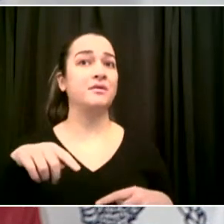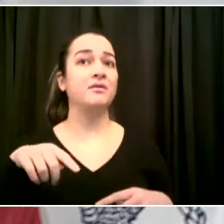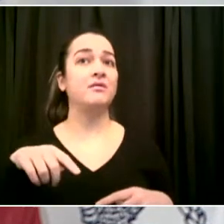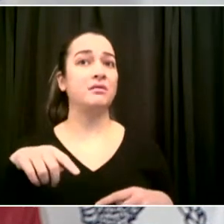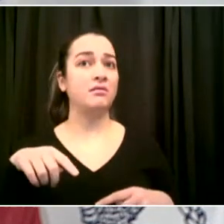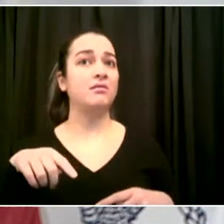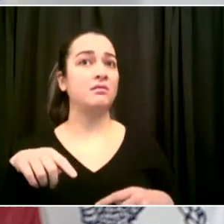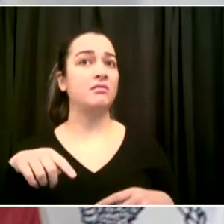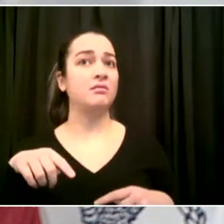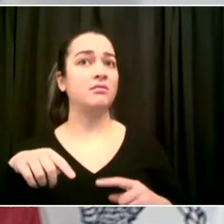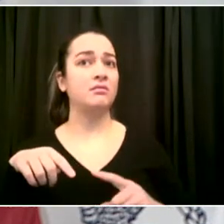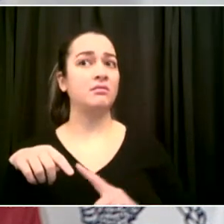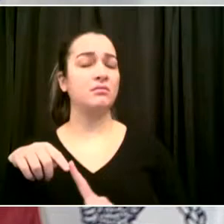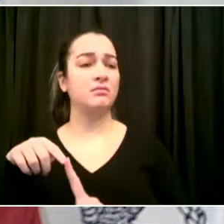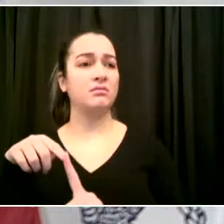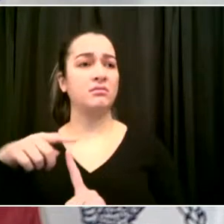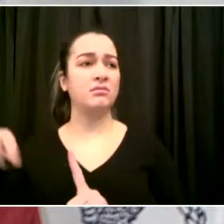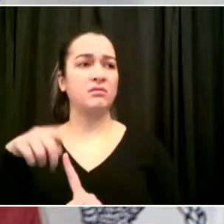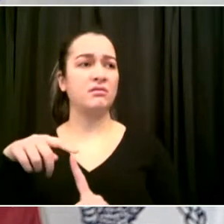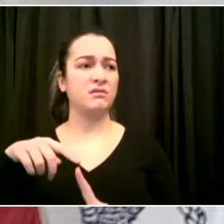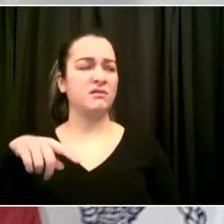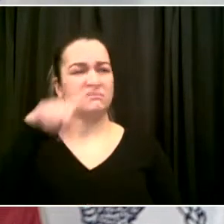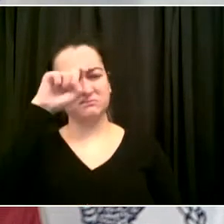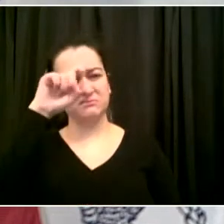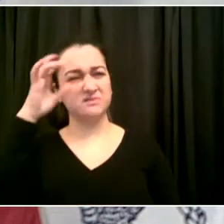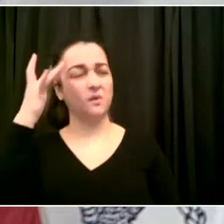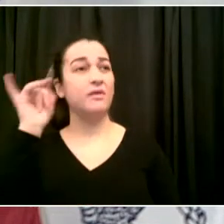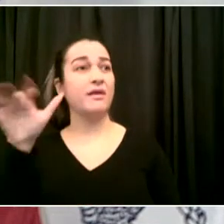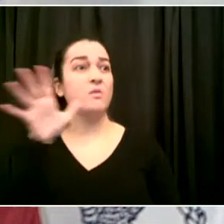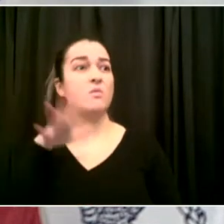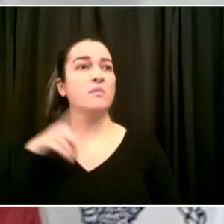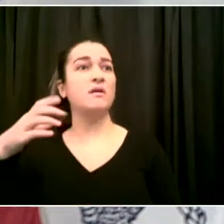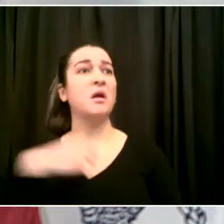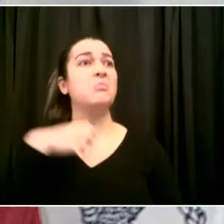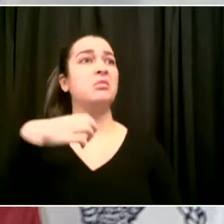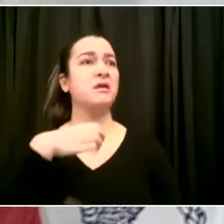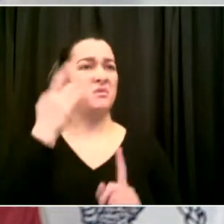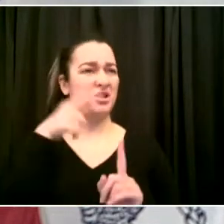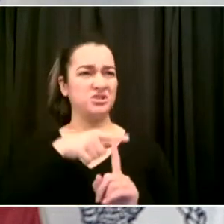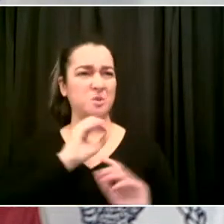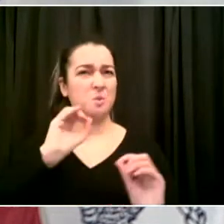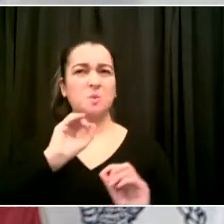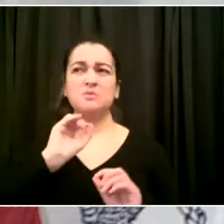GO TO A POLICE OFFICER OR LAW- ENFORCEMENT PERSON TO REPORT